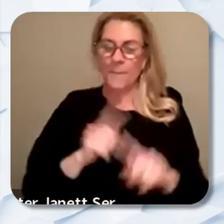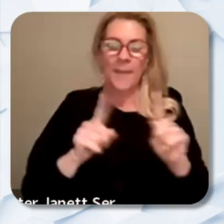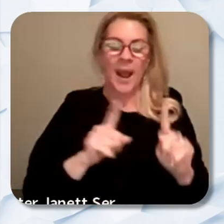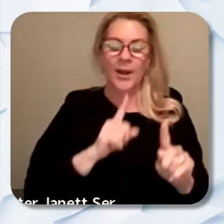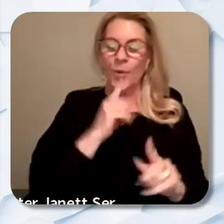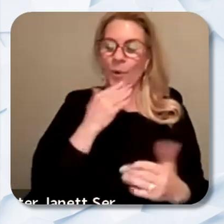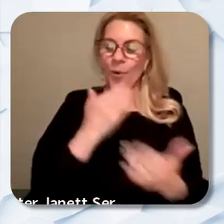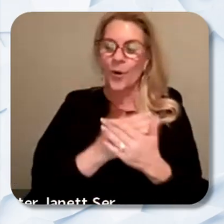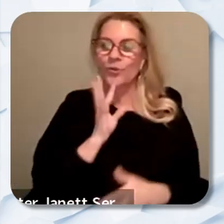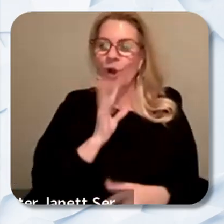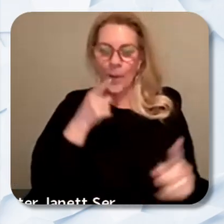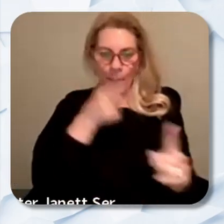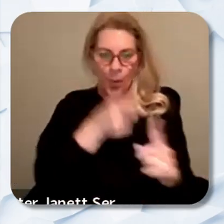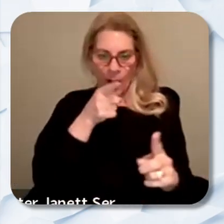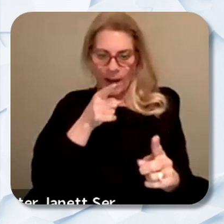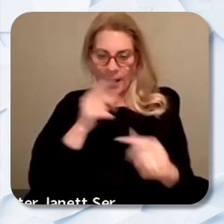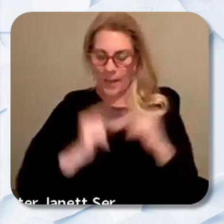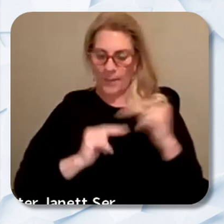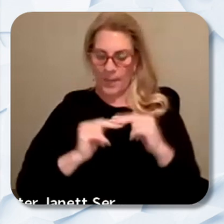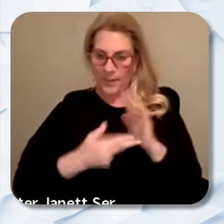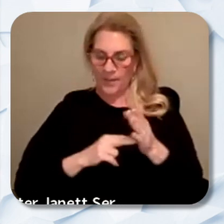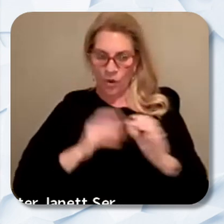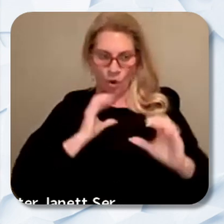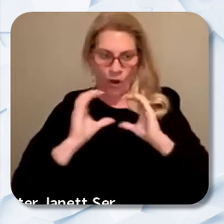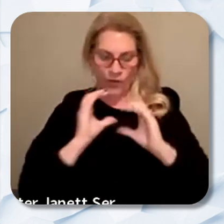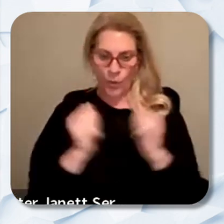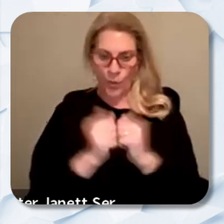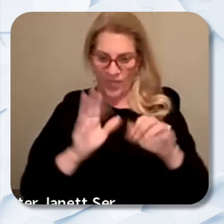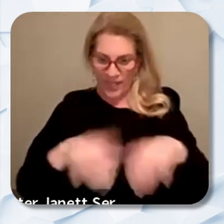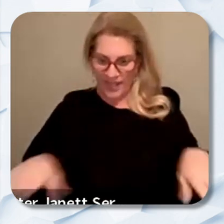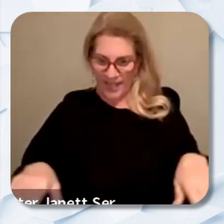point that builds meaningful conversations with those with those kiddos and gets us in deeper